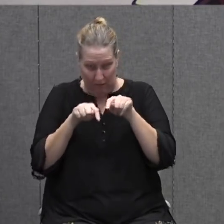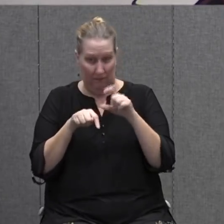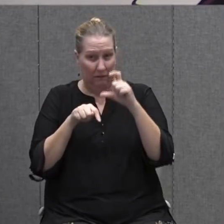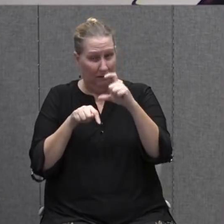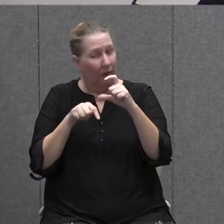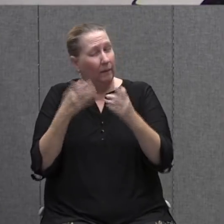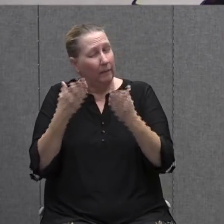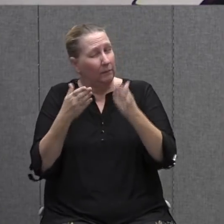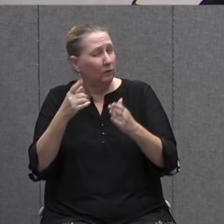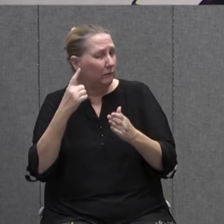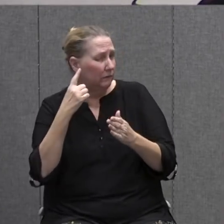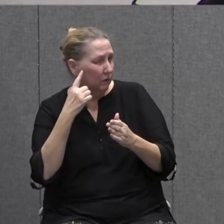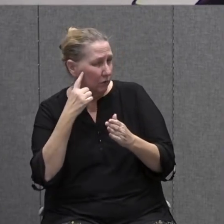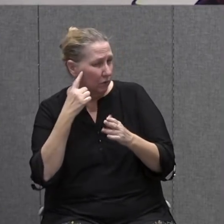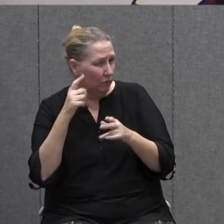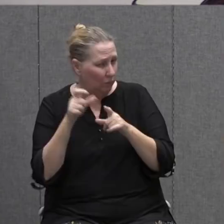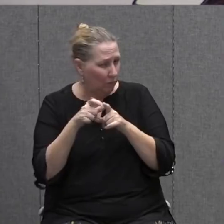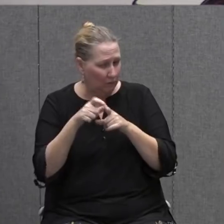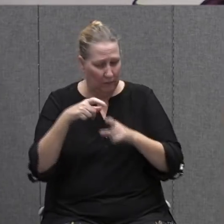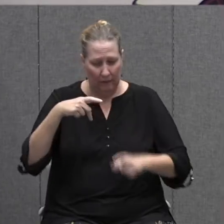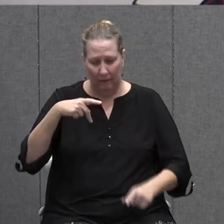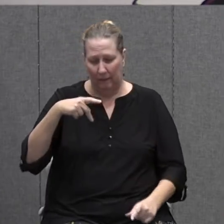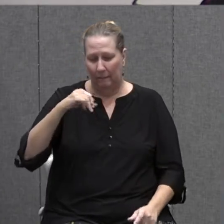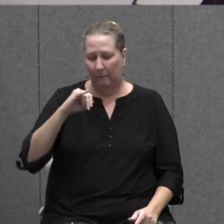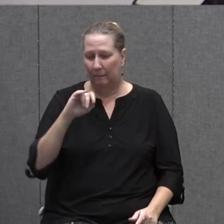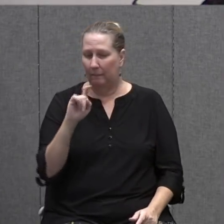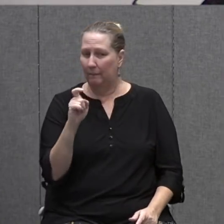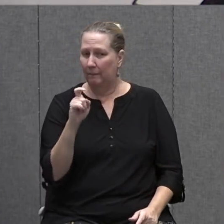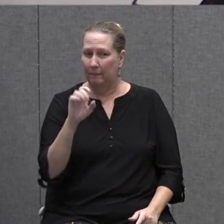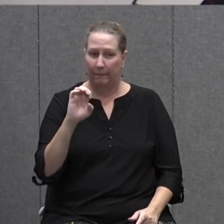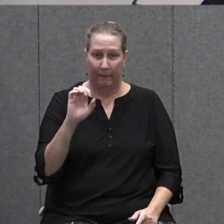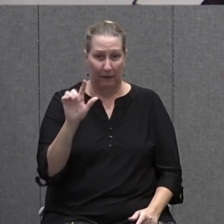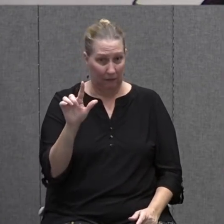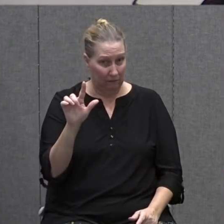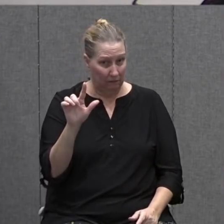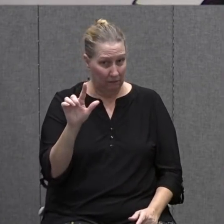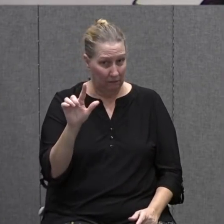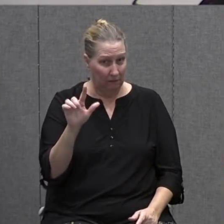and we see pixels on our computers. Maybe if you use technology a lot